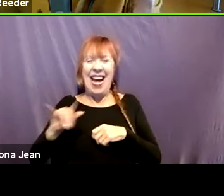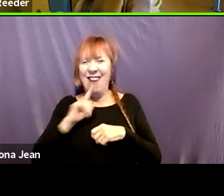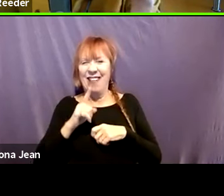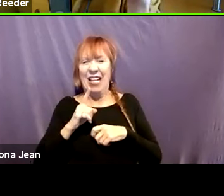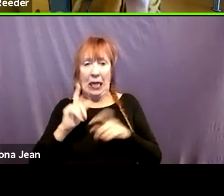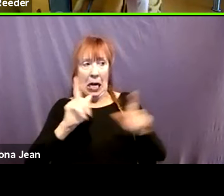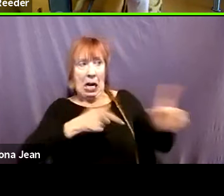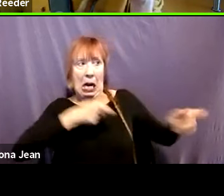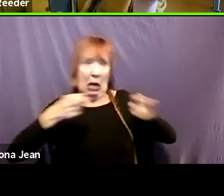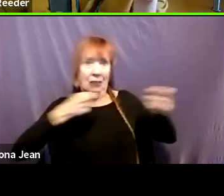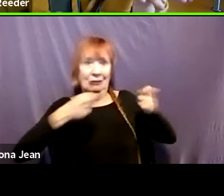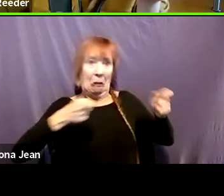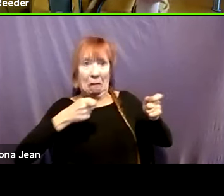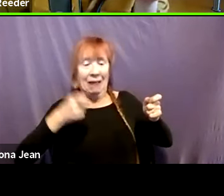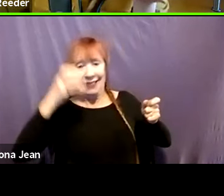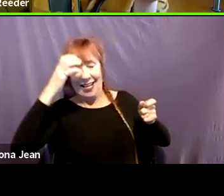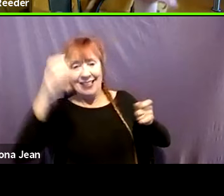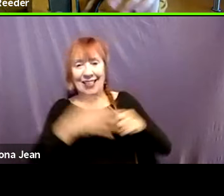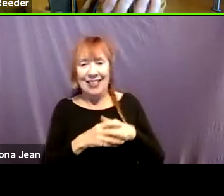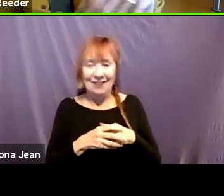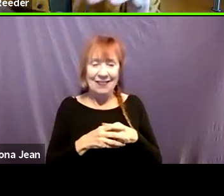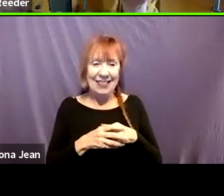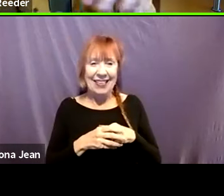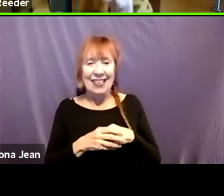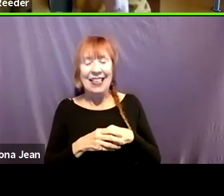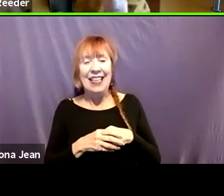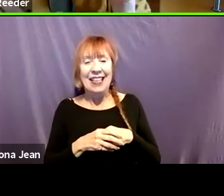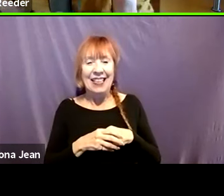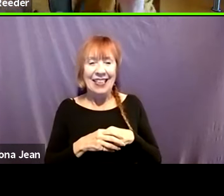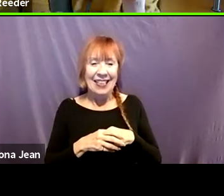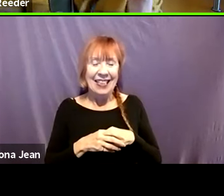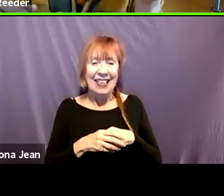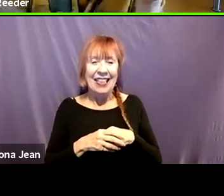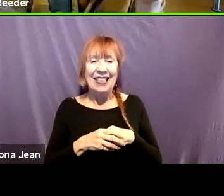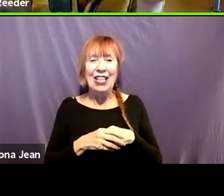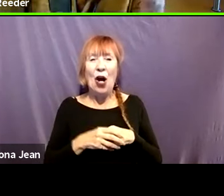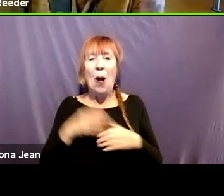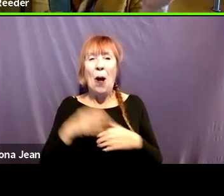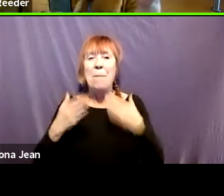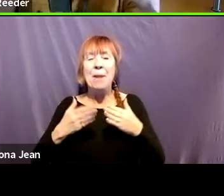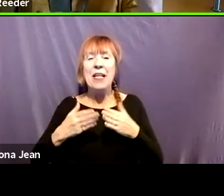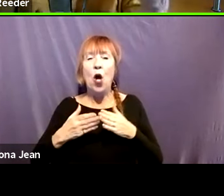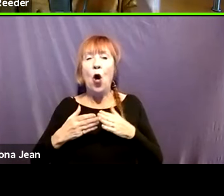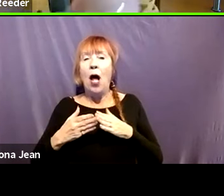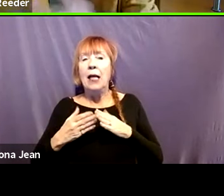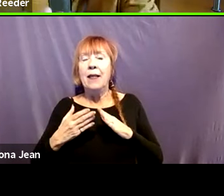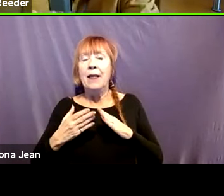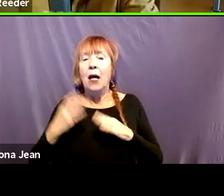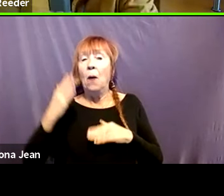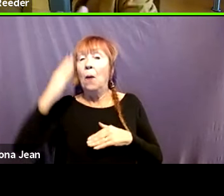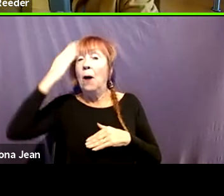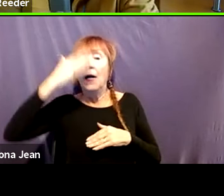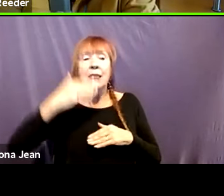"Ah, you know, I do kinda skim this character detail or that "so they can come back and ask me stuff later,